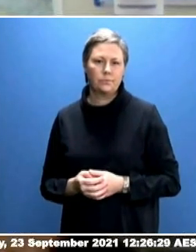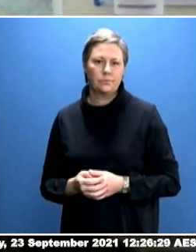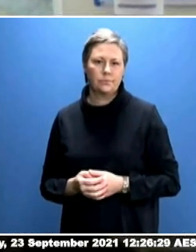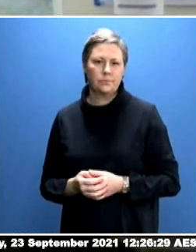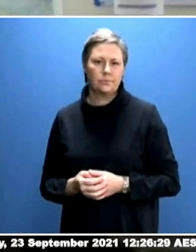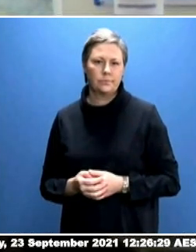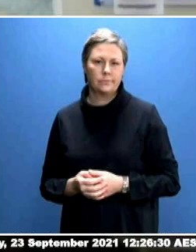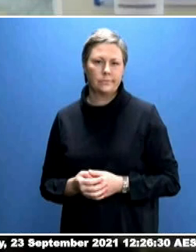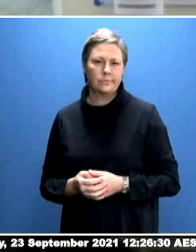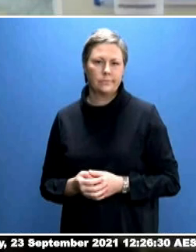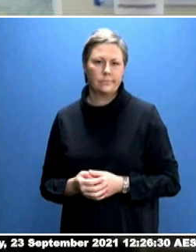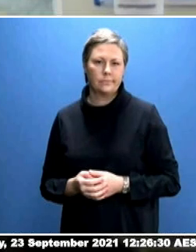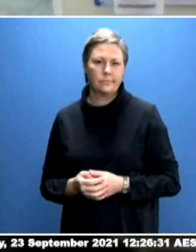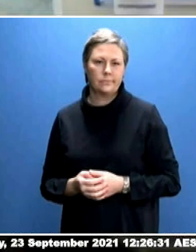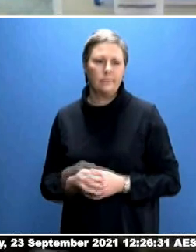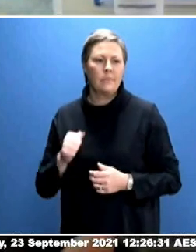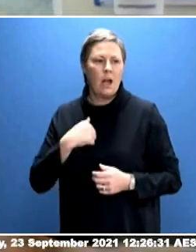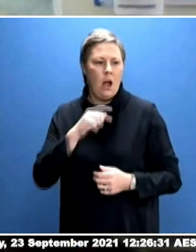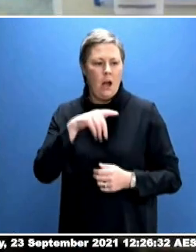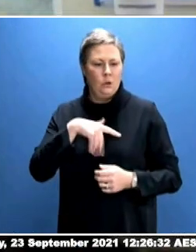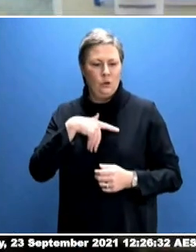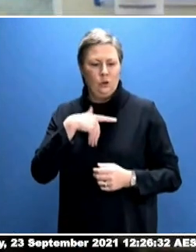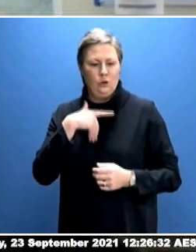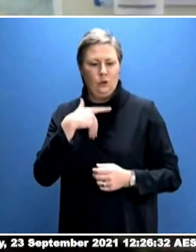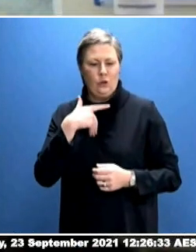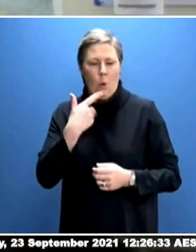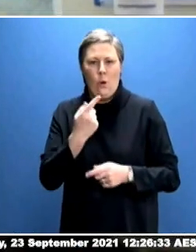So, yes, without taking the matter any further